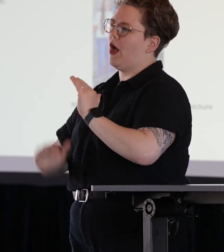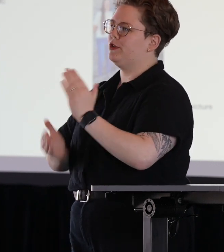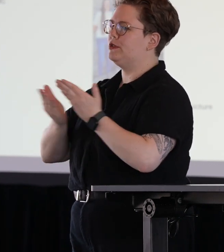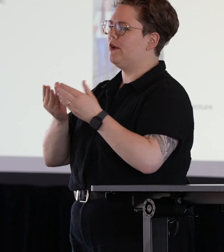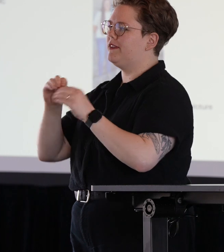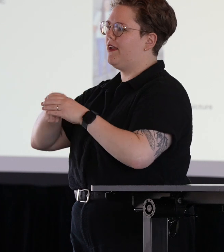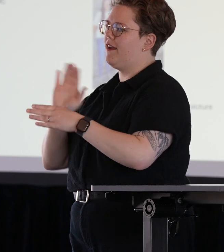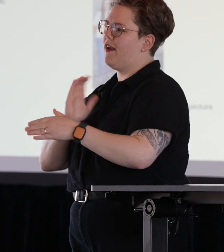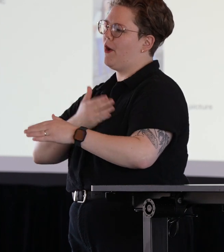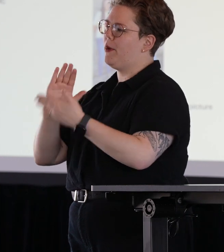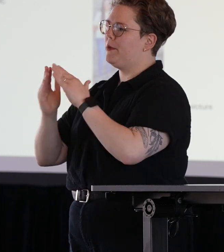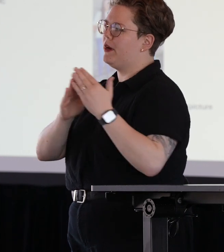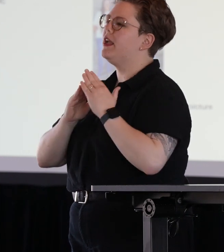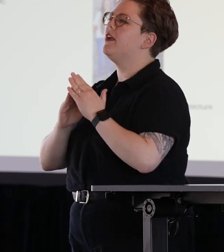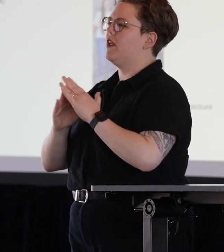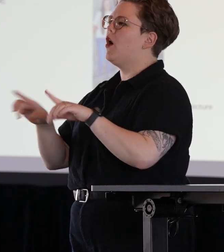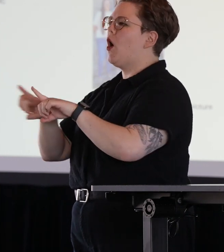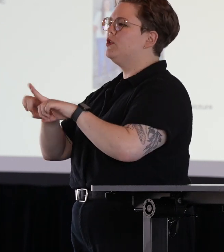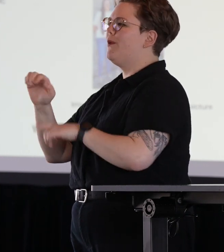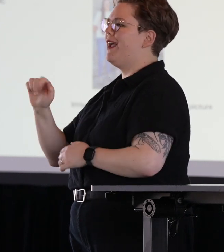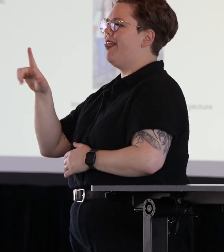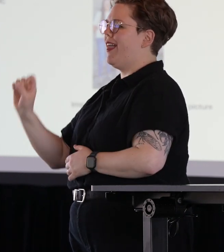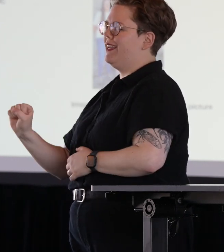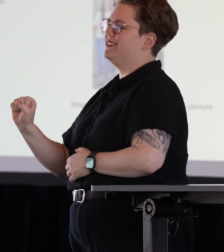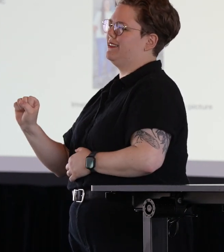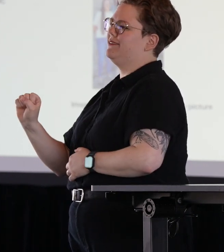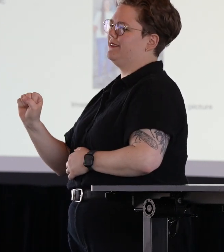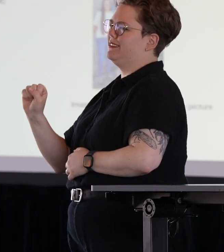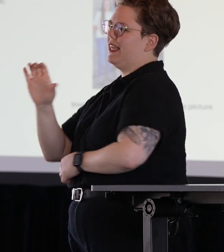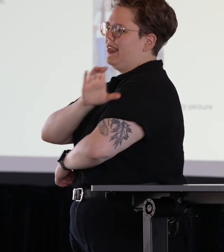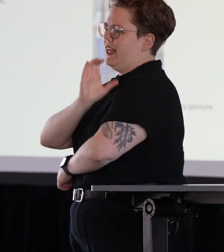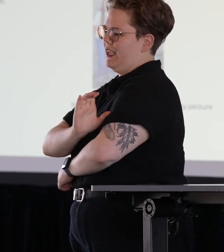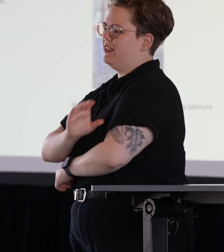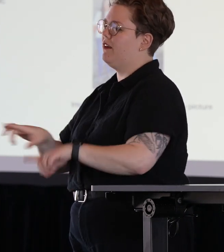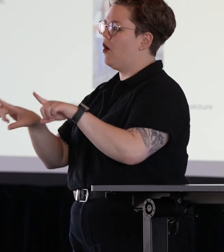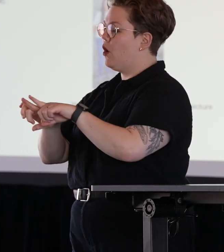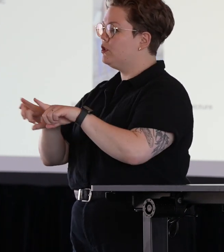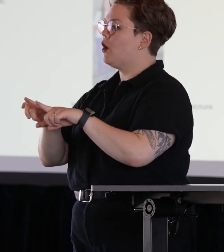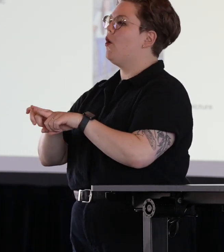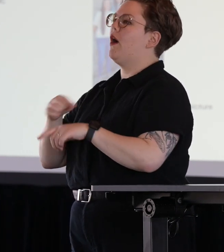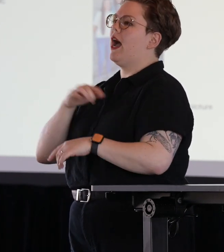heavily. I also work on our ALS interdisciplinary clinic. Additionally, I consult for Institute of knowledge